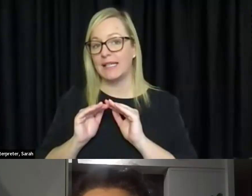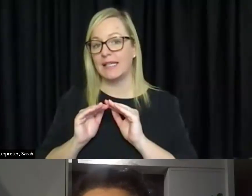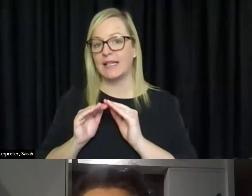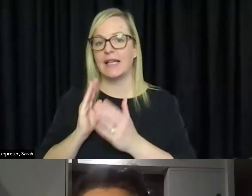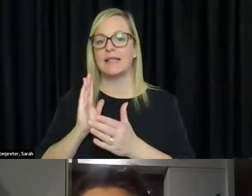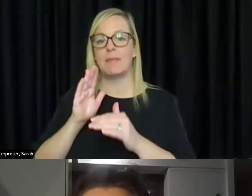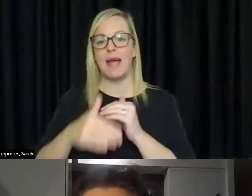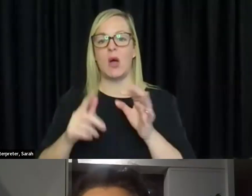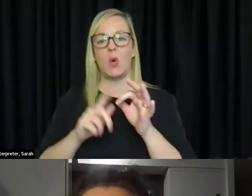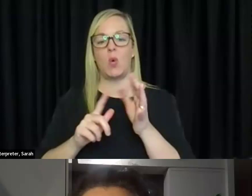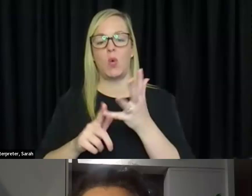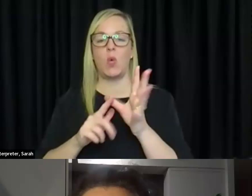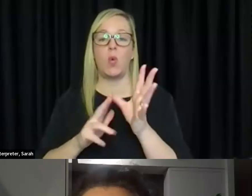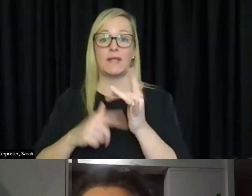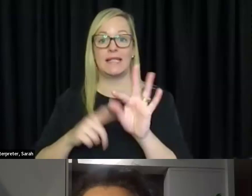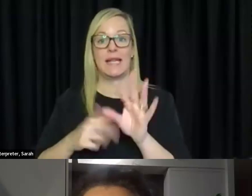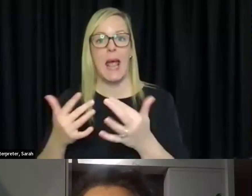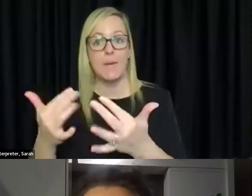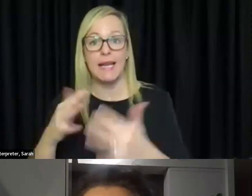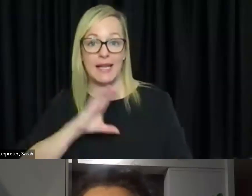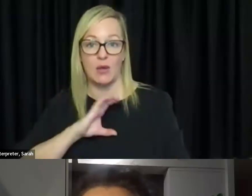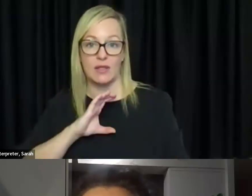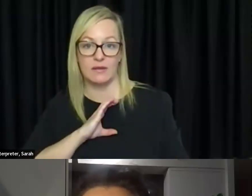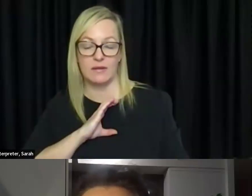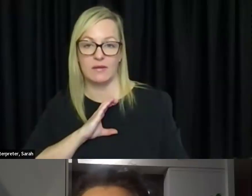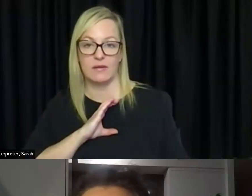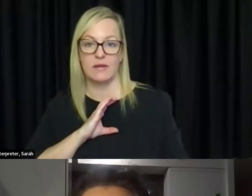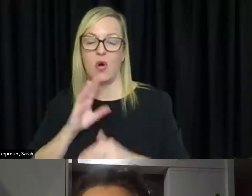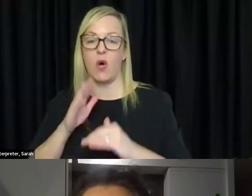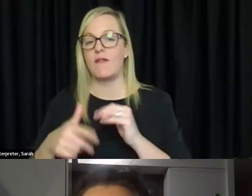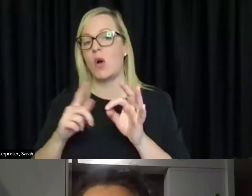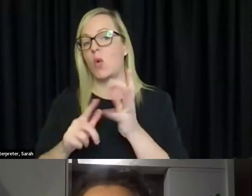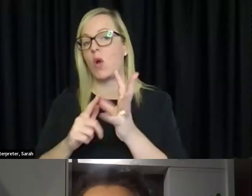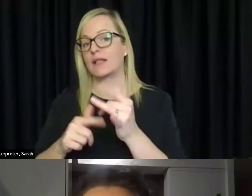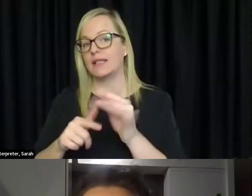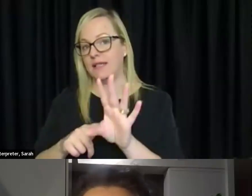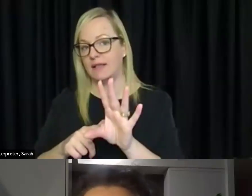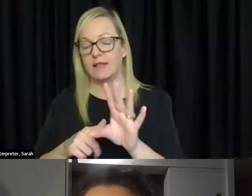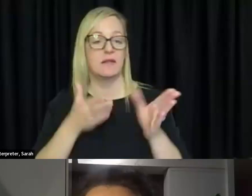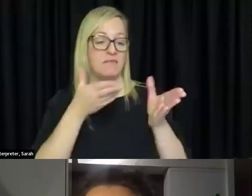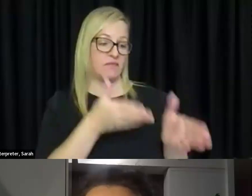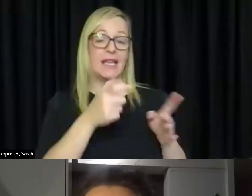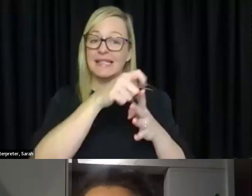but also quality, whereas for disability, disability has always been represented in